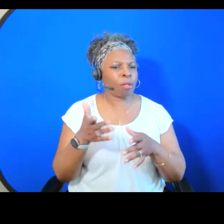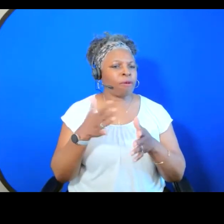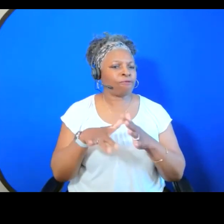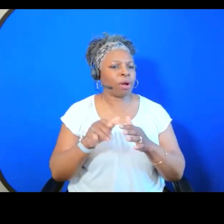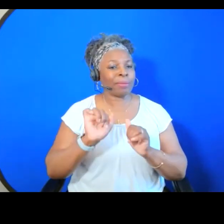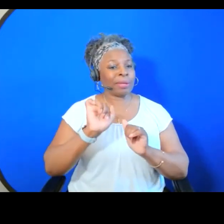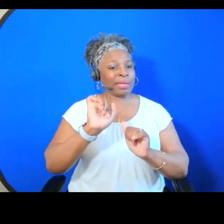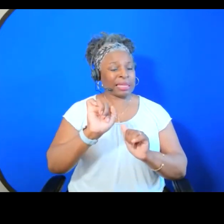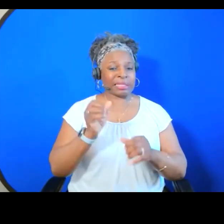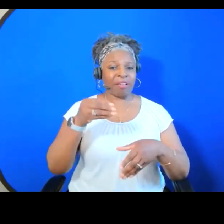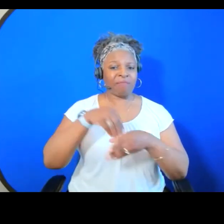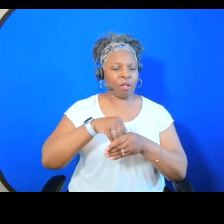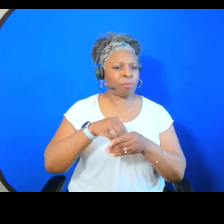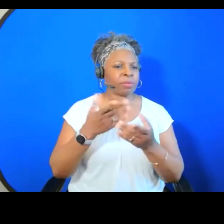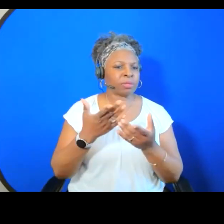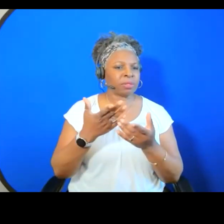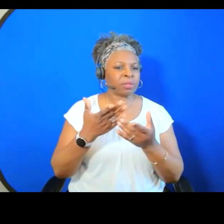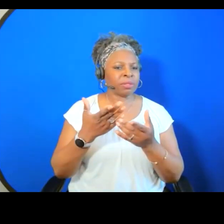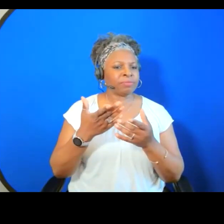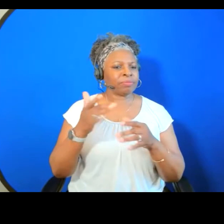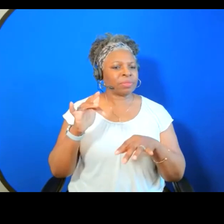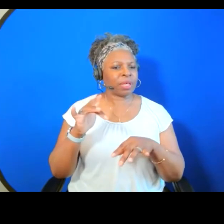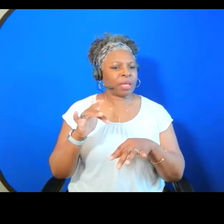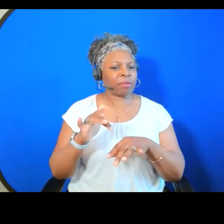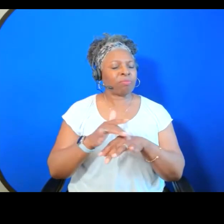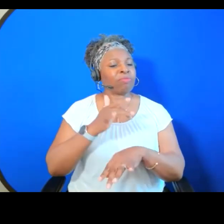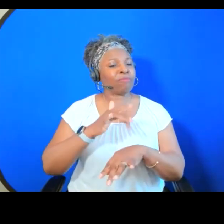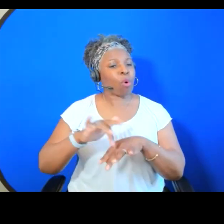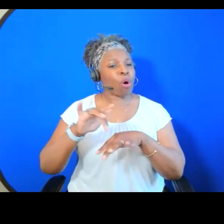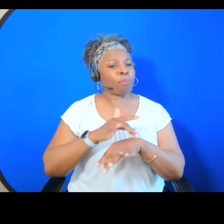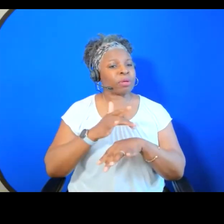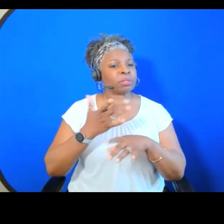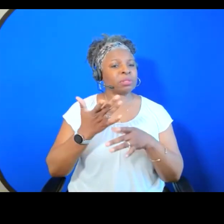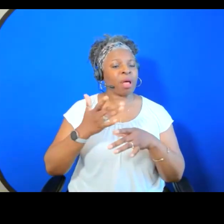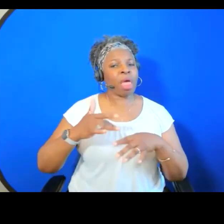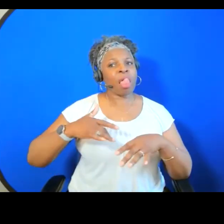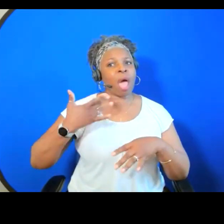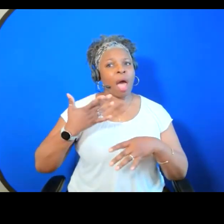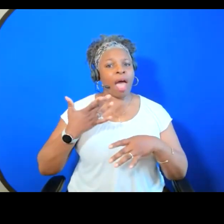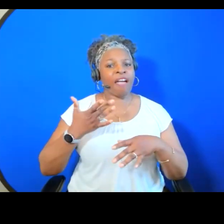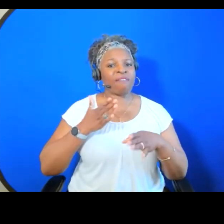involvement in the performative practice of live action roleplay, called LARP,